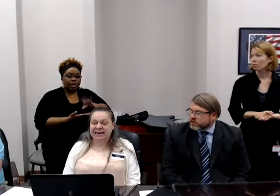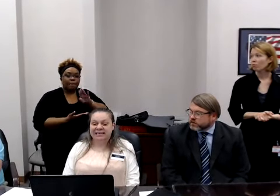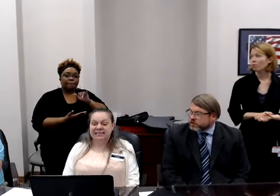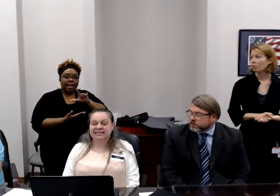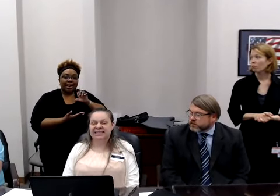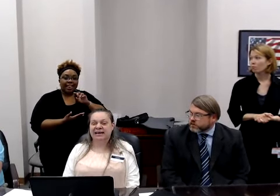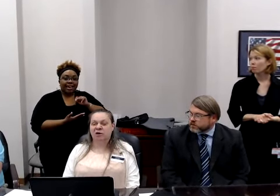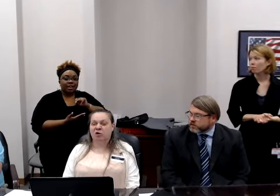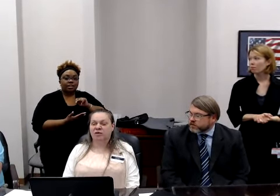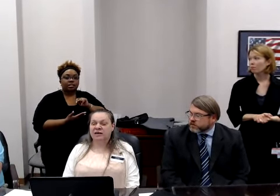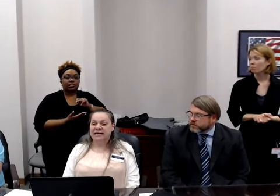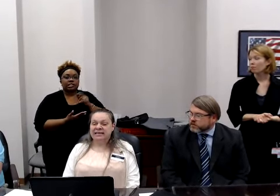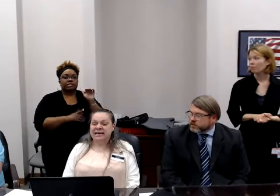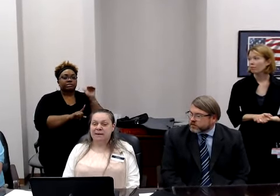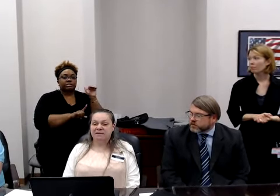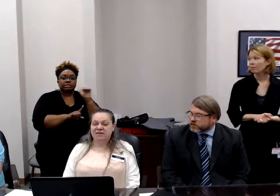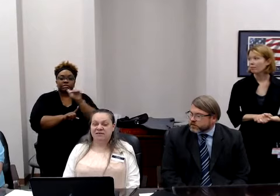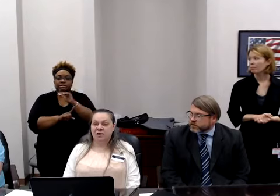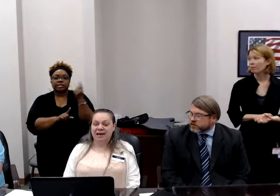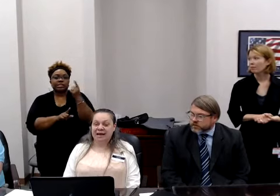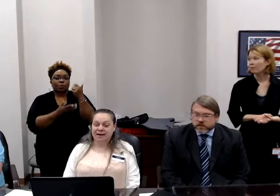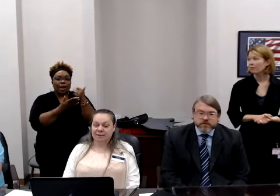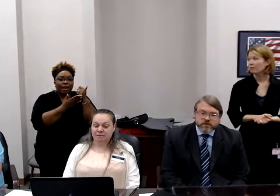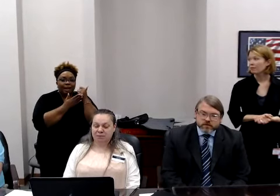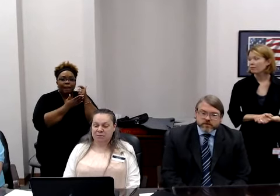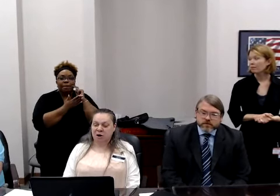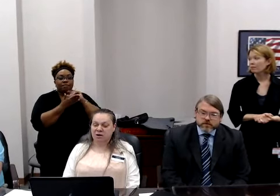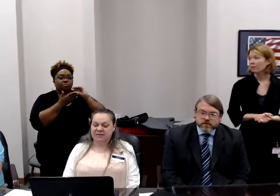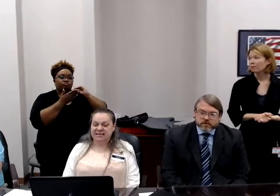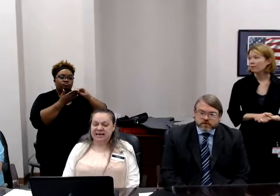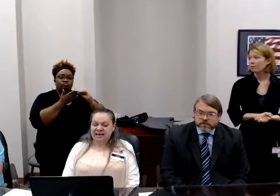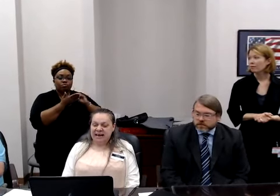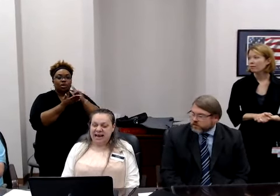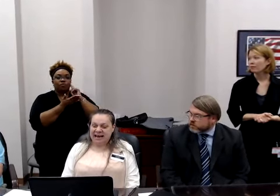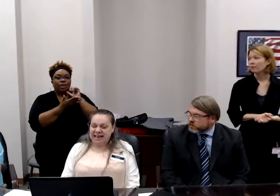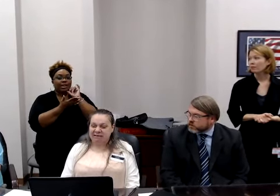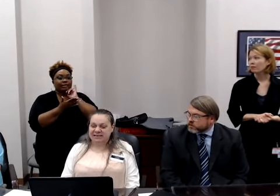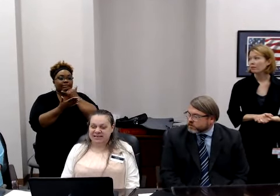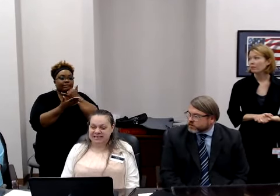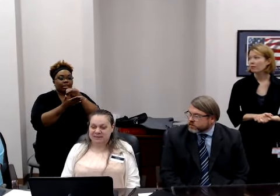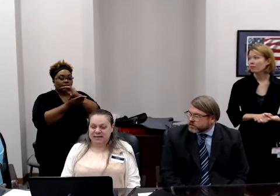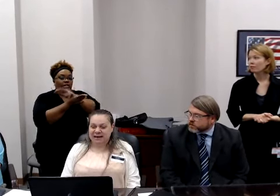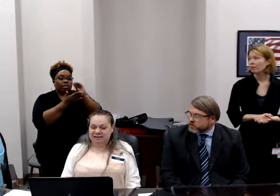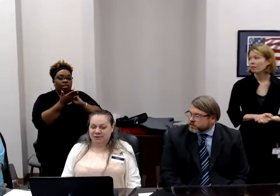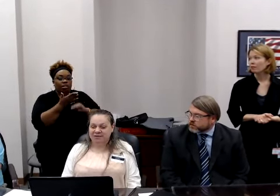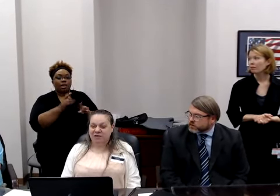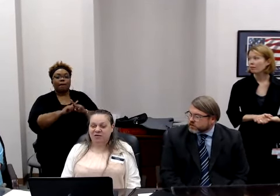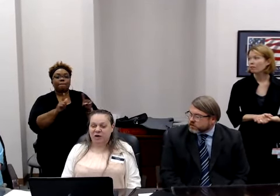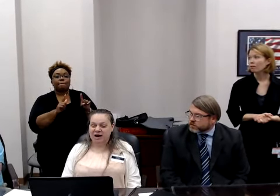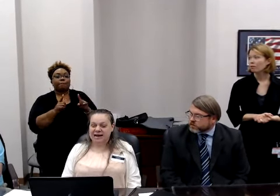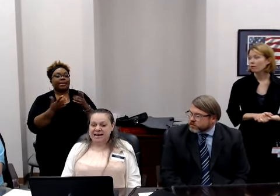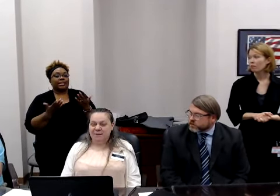that I didn't sign overtop of the voting marks. And that was something that I was grateful for.